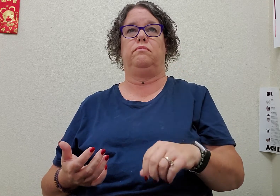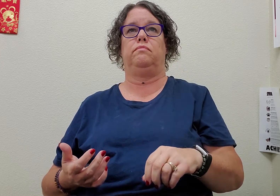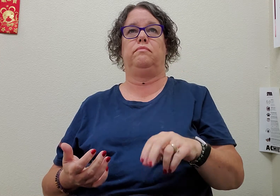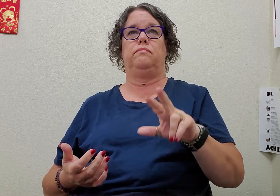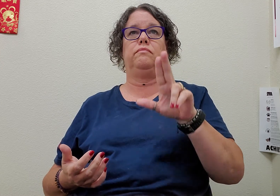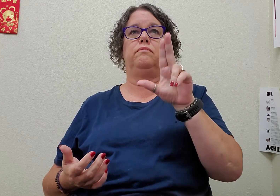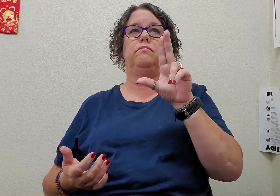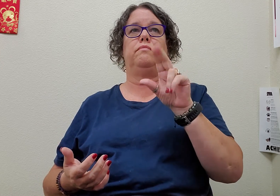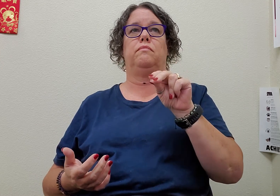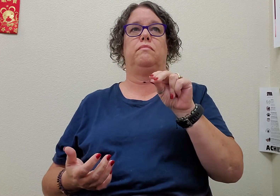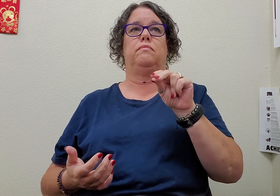no